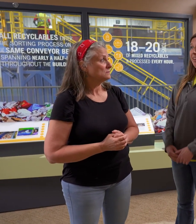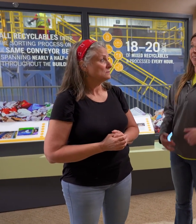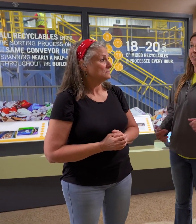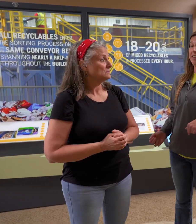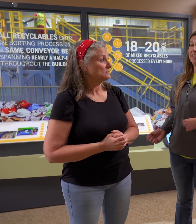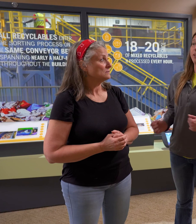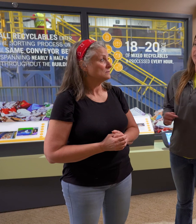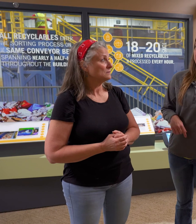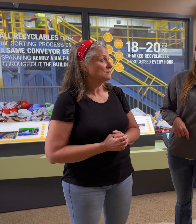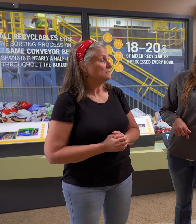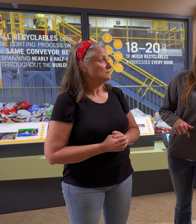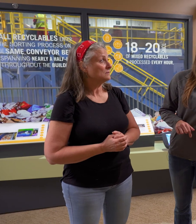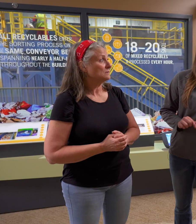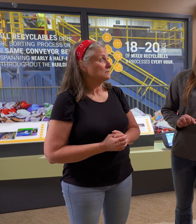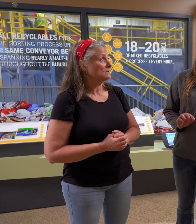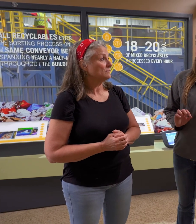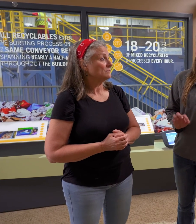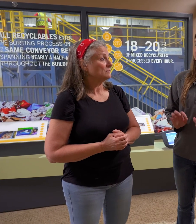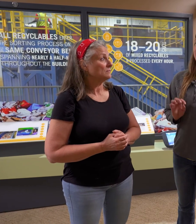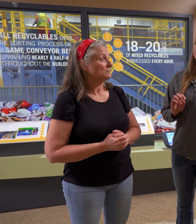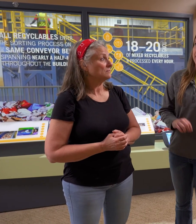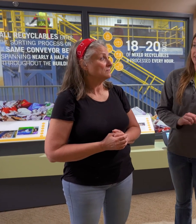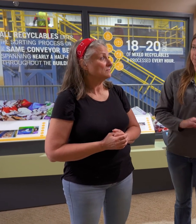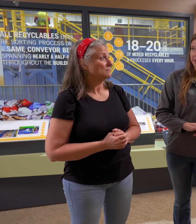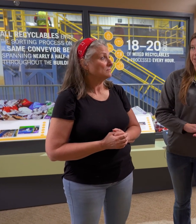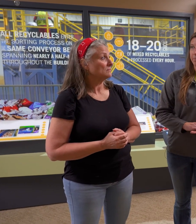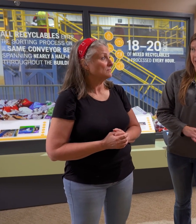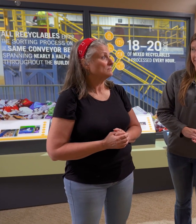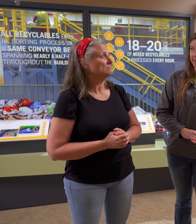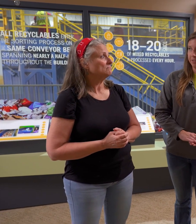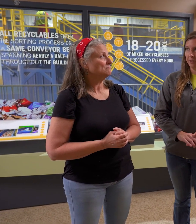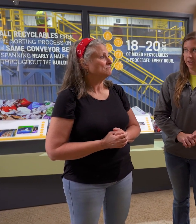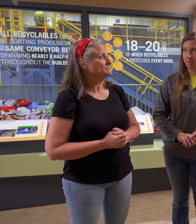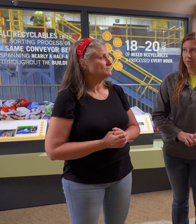Yes. The things that go down, it's just that not that specific plastic they're looking for.